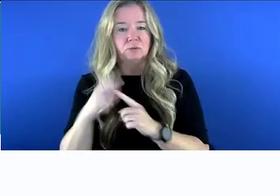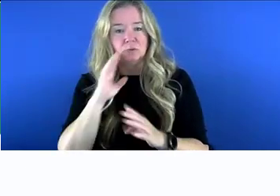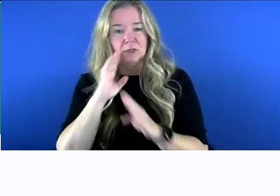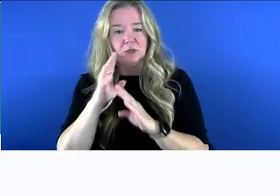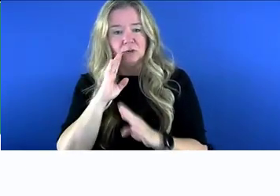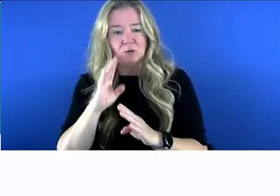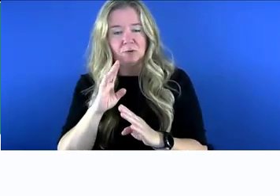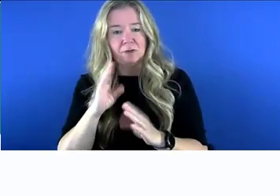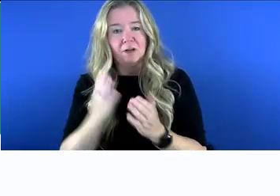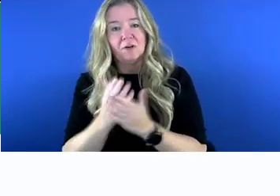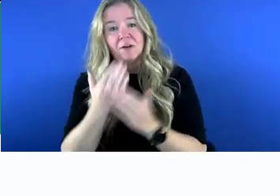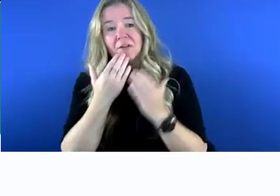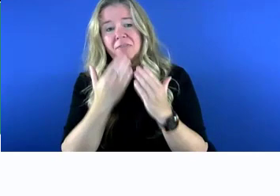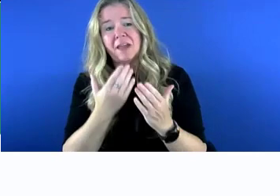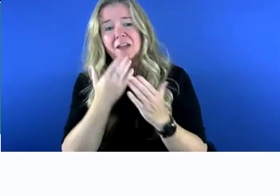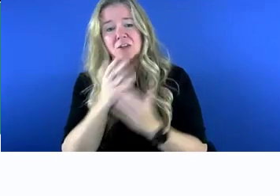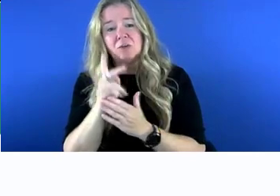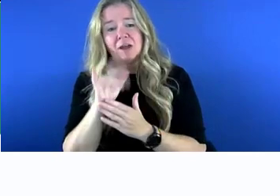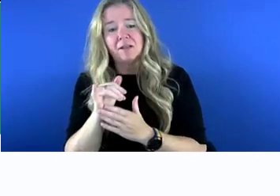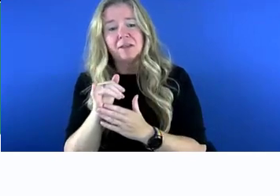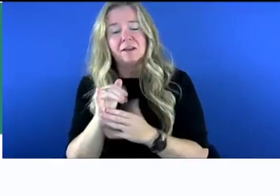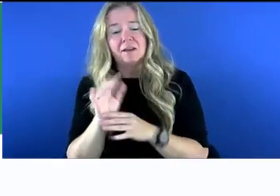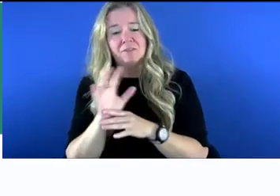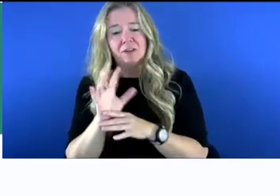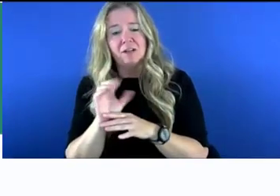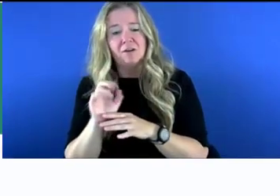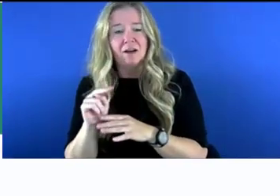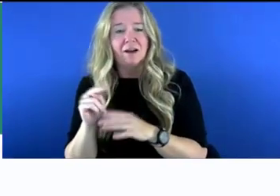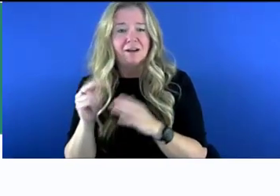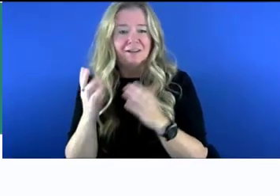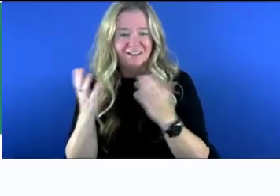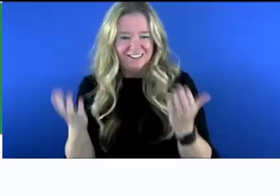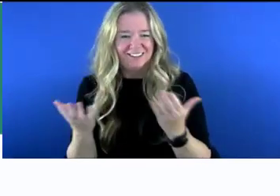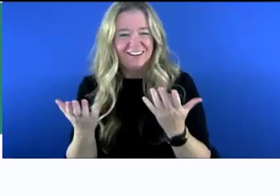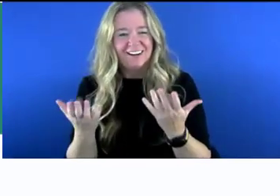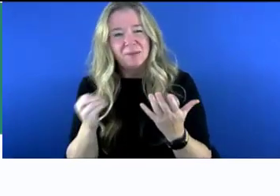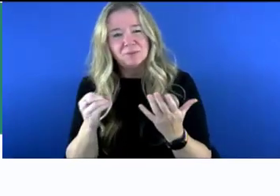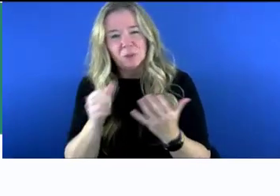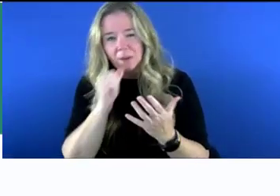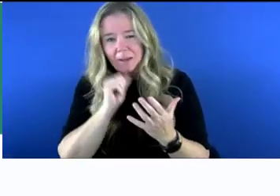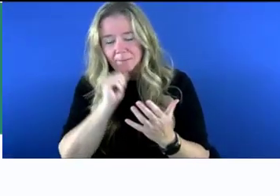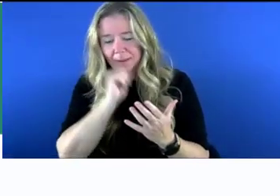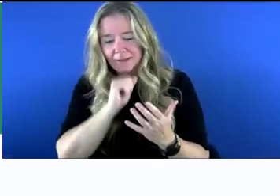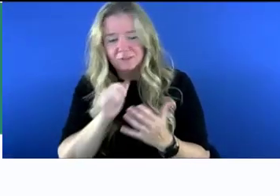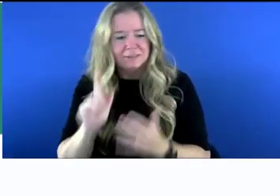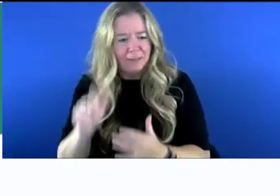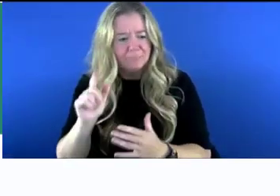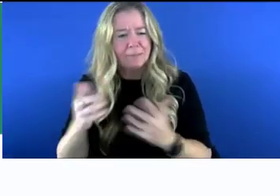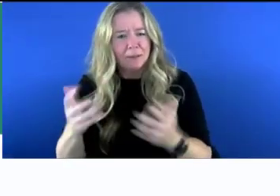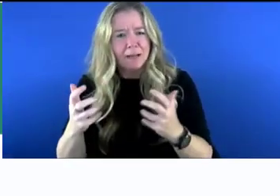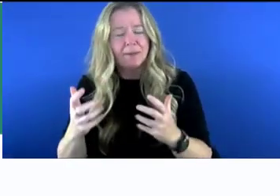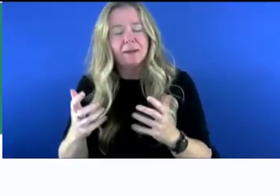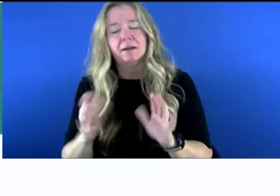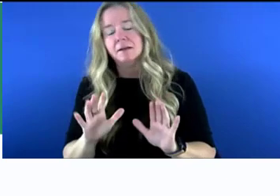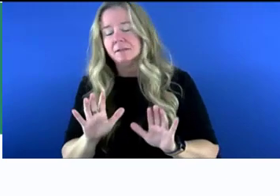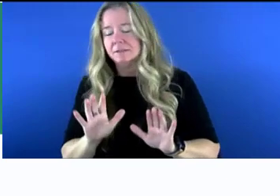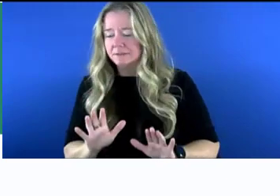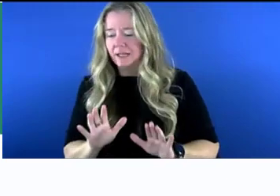ROXANNE BALFOUR >> All right. Thank you, Kelly. Let me get my video going here. I'm so impatient. It's like double tap, double tap, and it's like, just stop tapping.